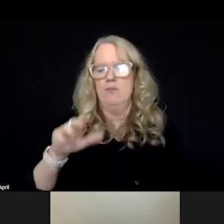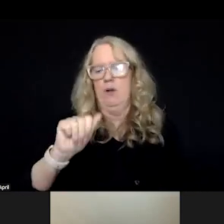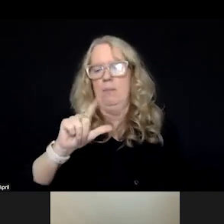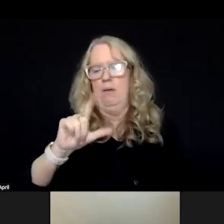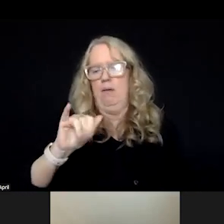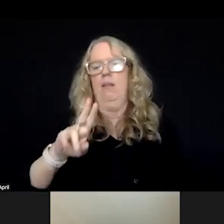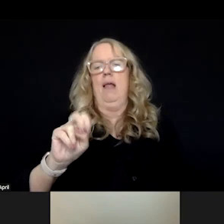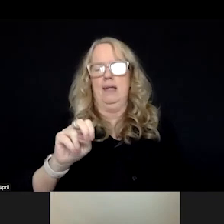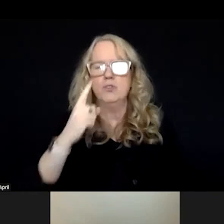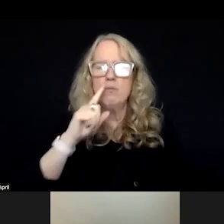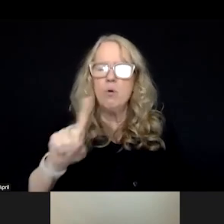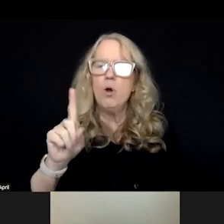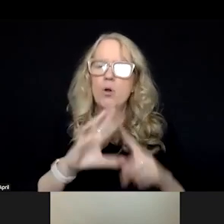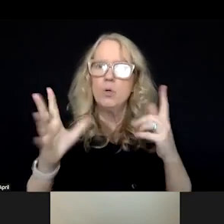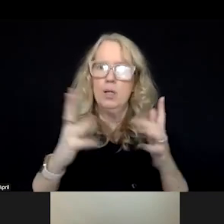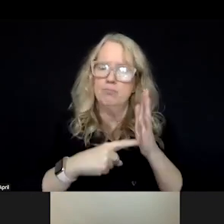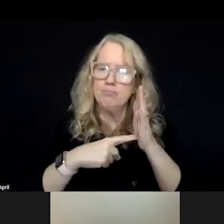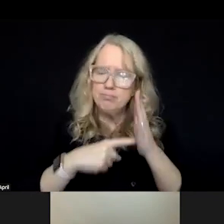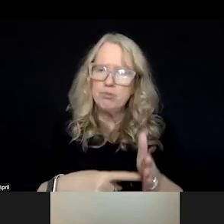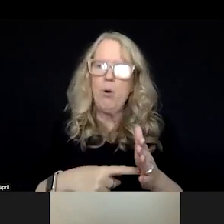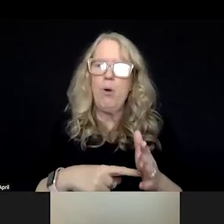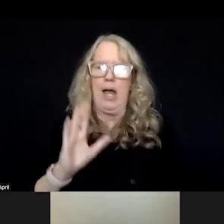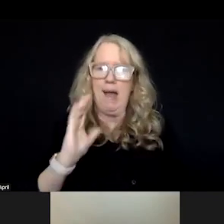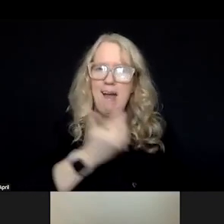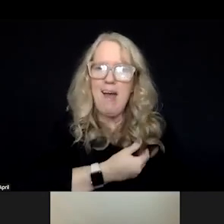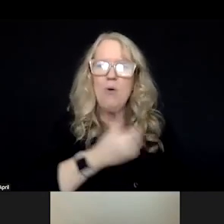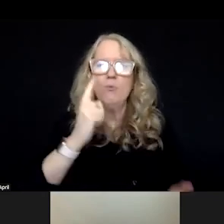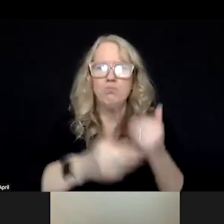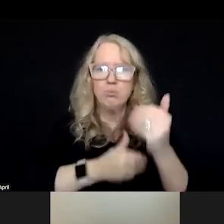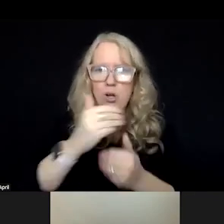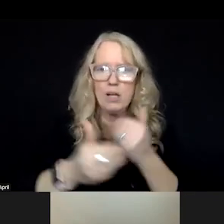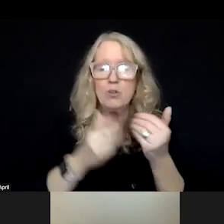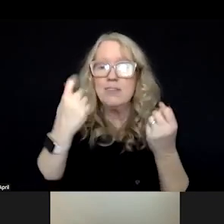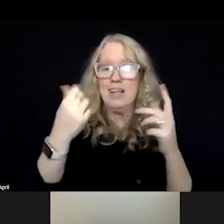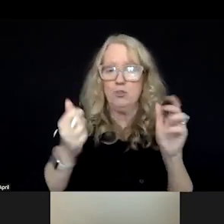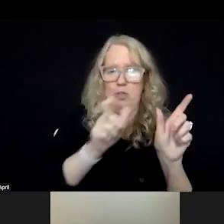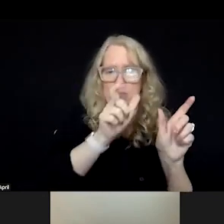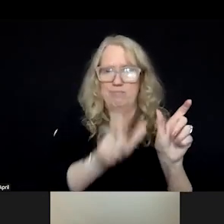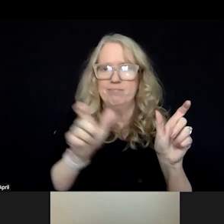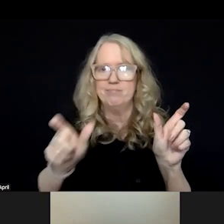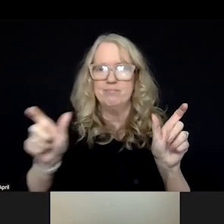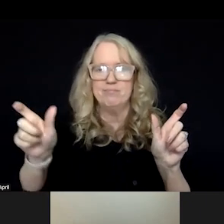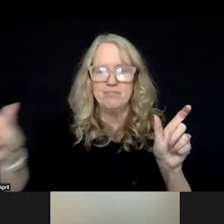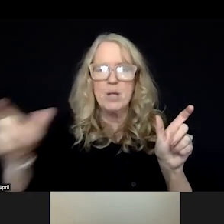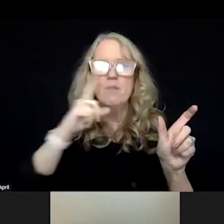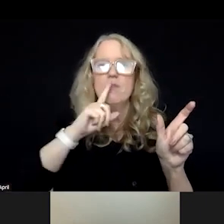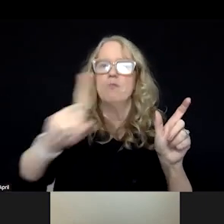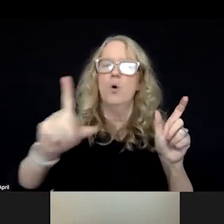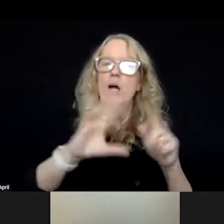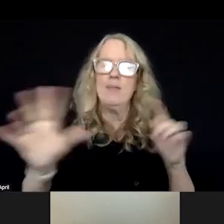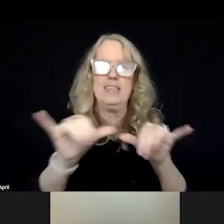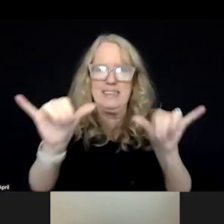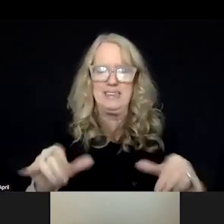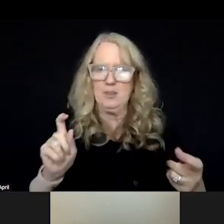TERMS OF THE LARGE DELIVERY SYSTEMS THEY HAVE BEEN DRIVING